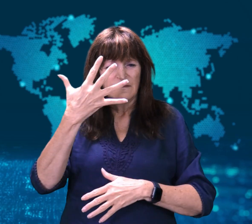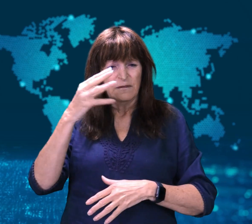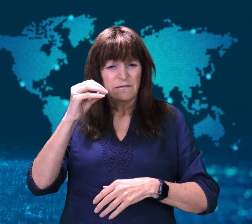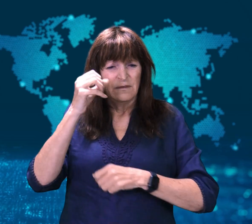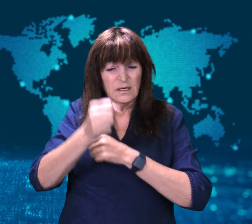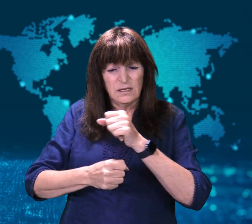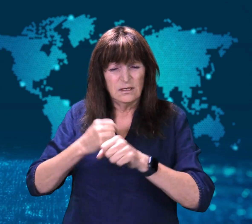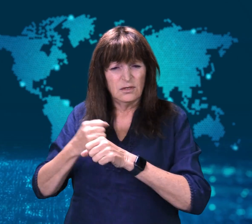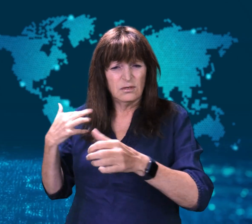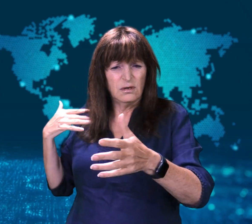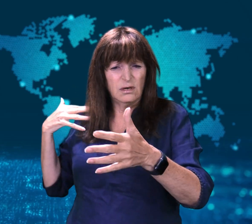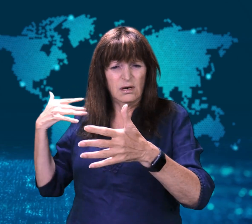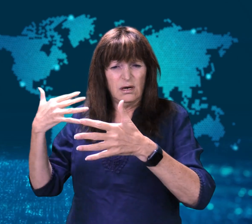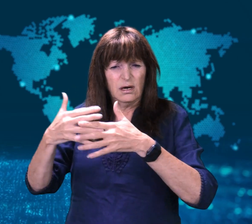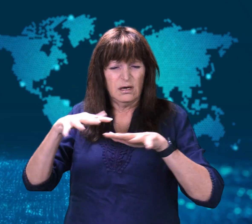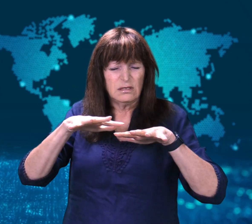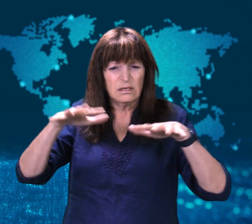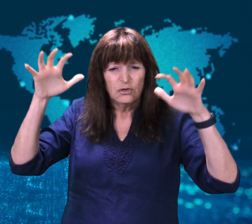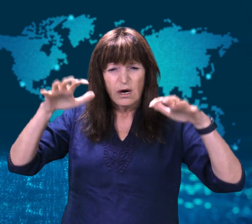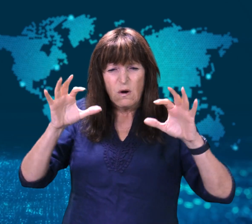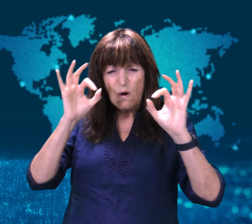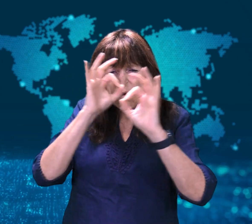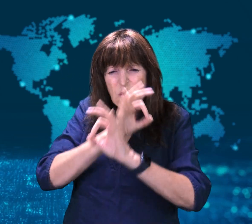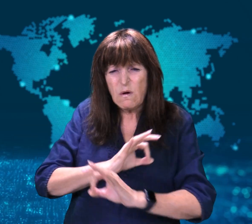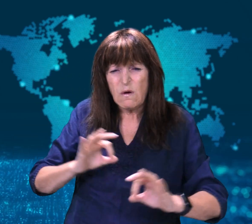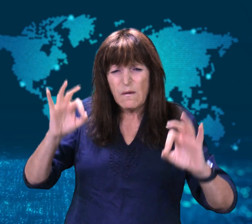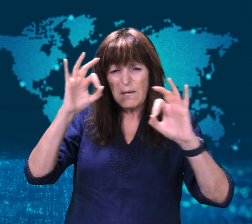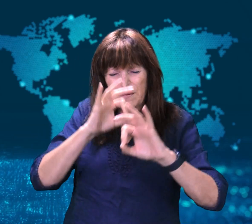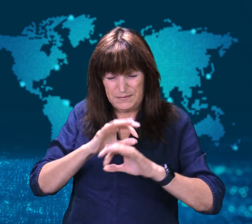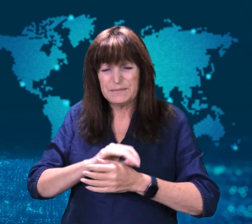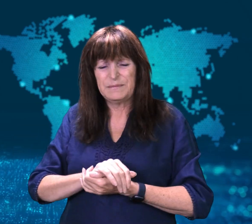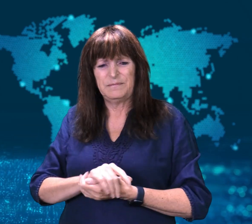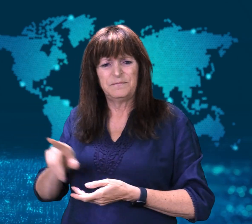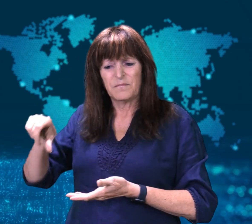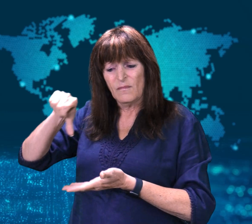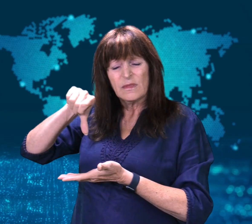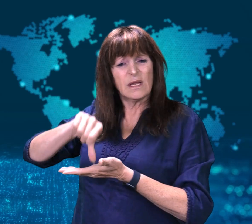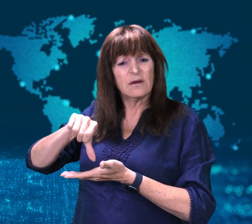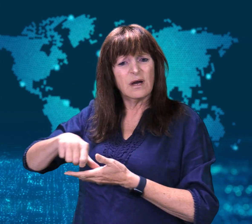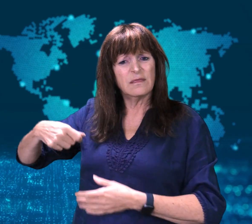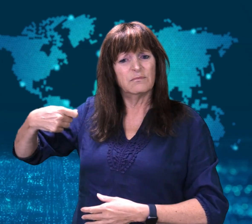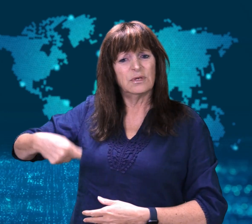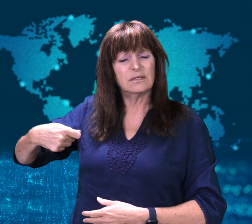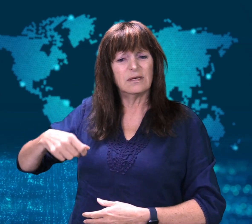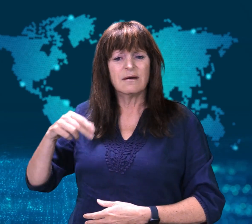Iran’s President, Hassan Rouhani,